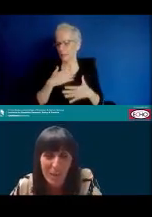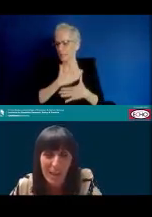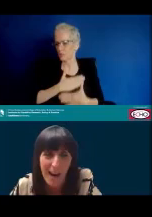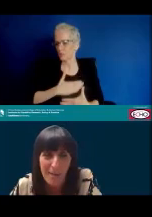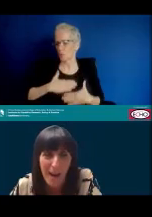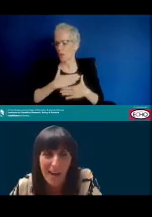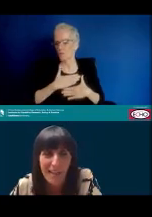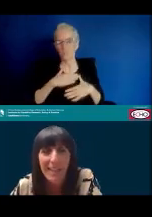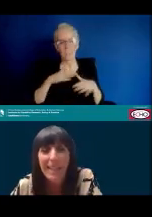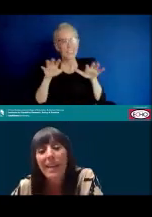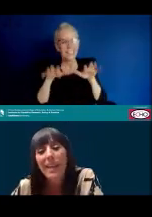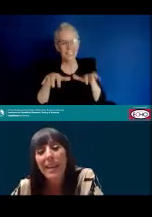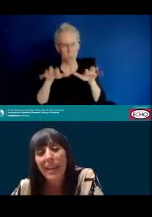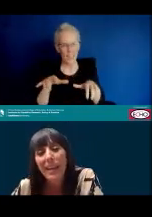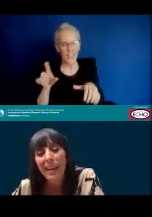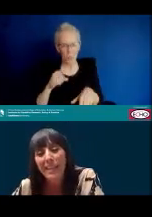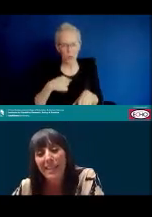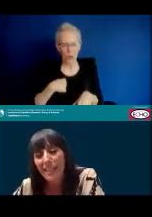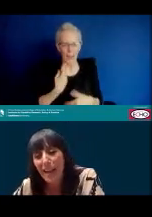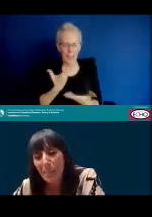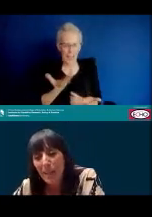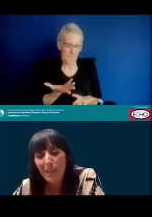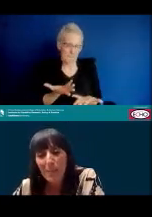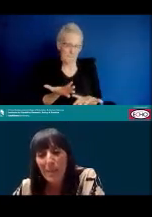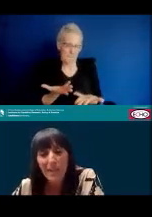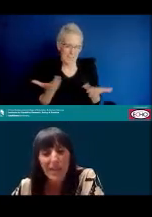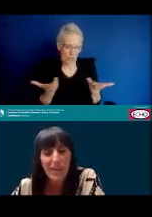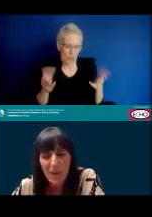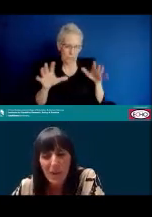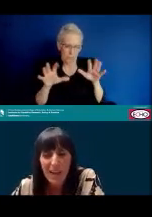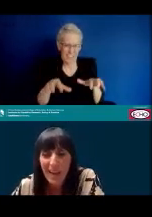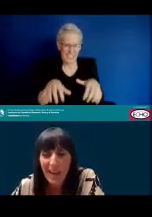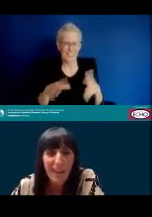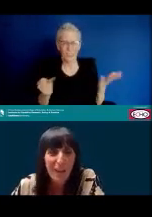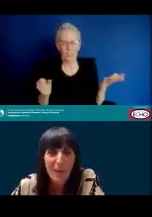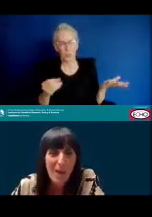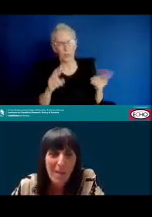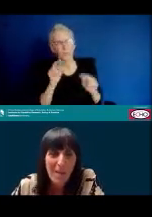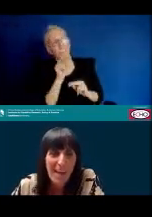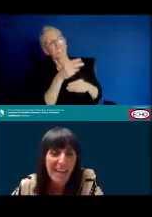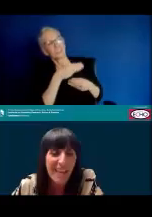where I'm at, and that makes me know that I can't go on my hike